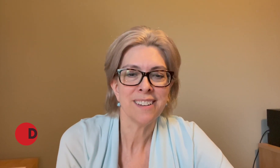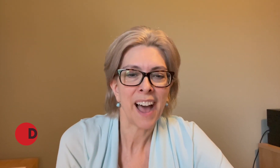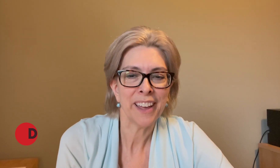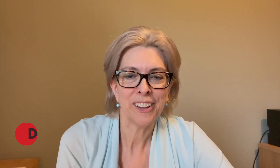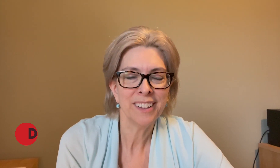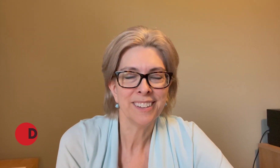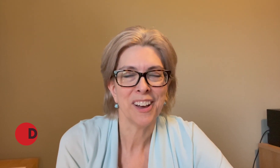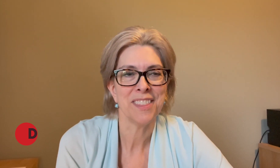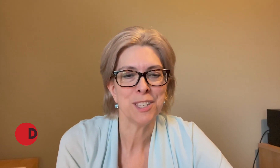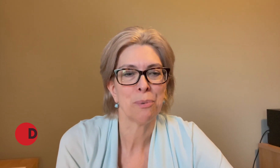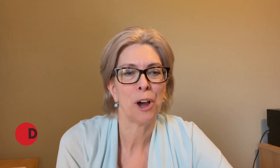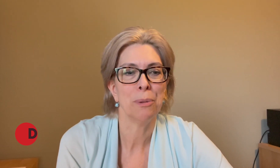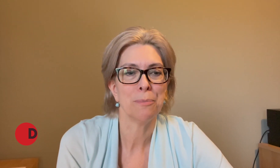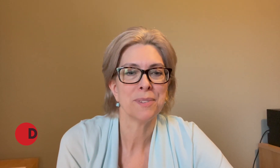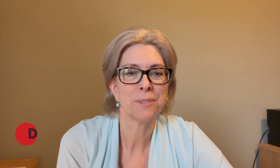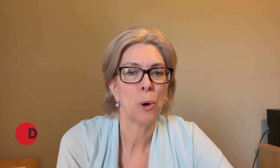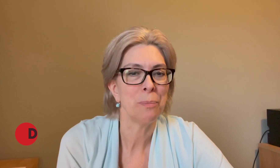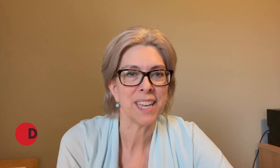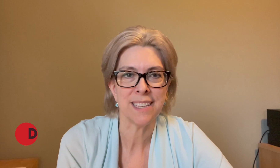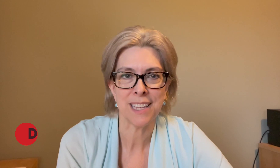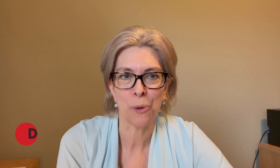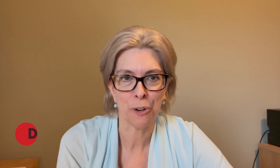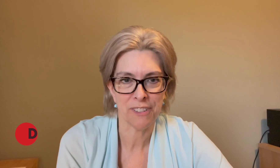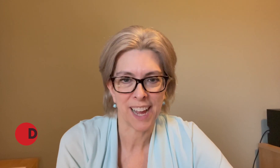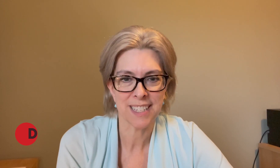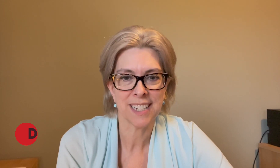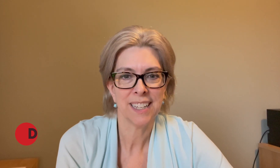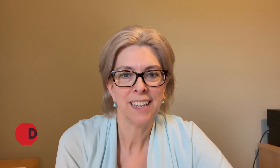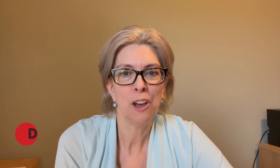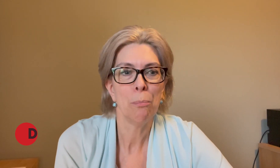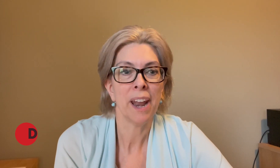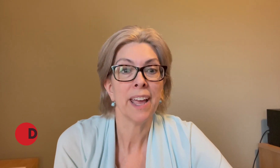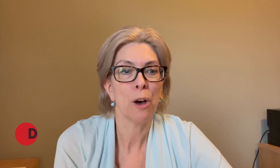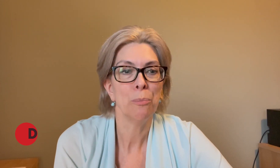Moving the dial on these problems won't be easy or fast but I come